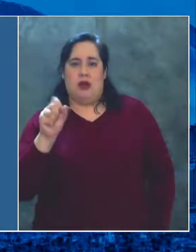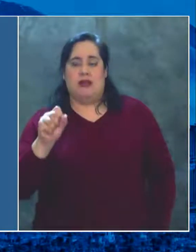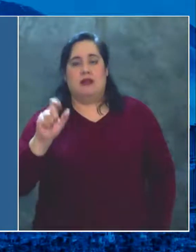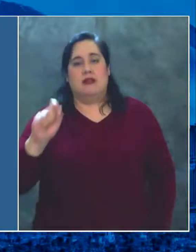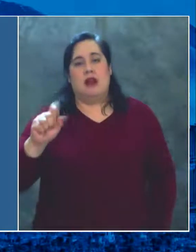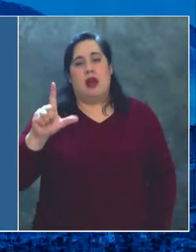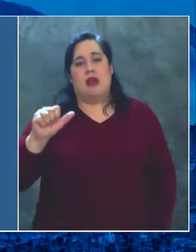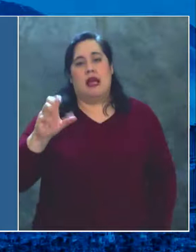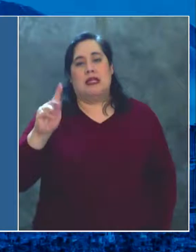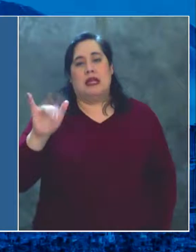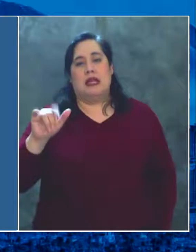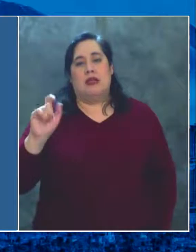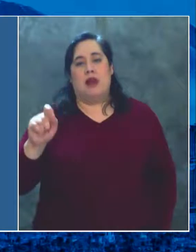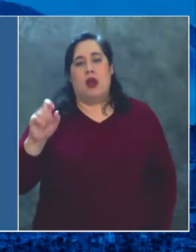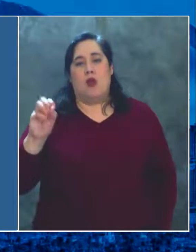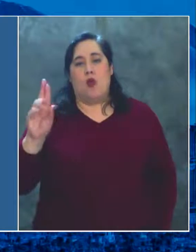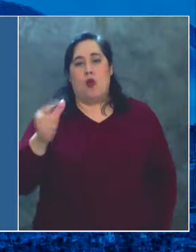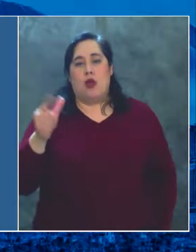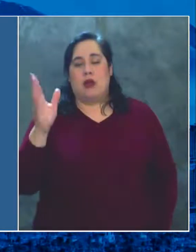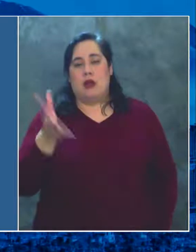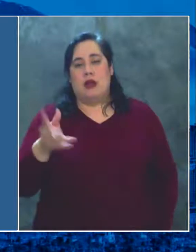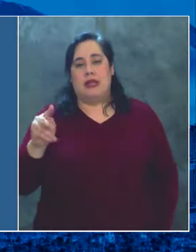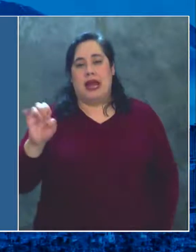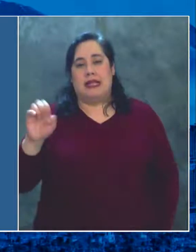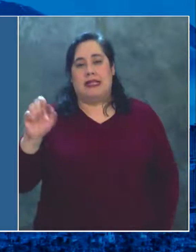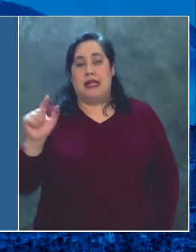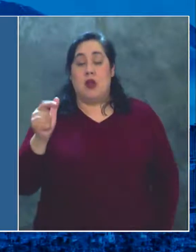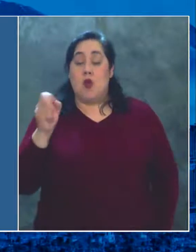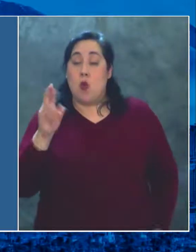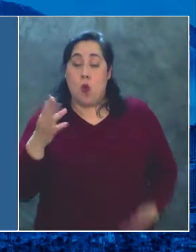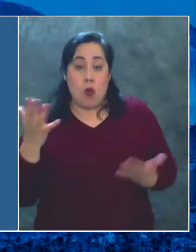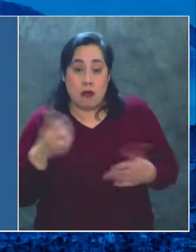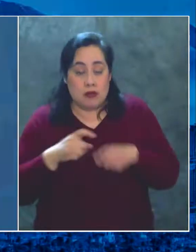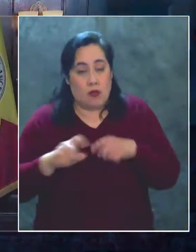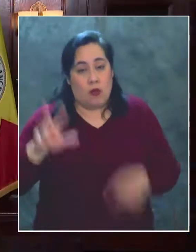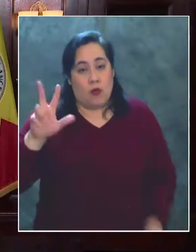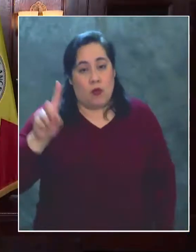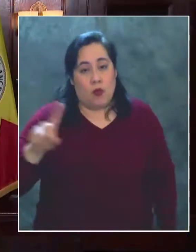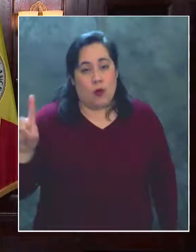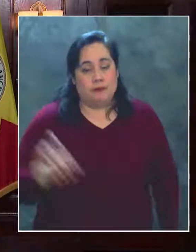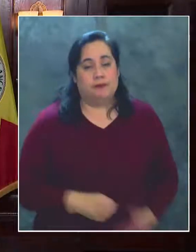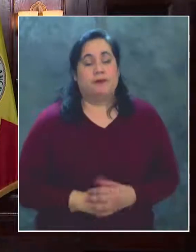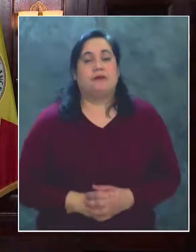OR CALL 311. FINALLY DURING ALL OF THIS,